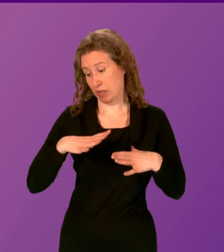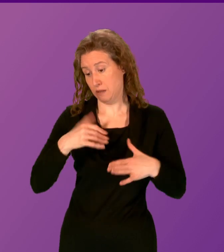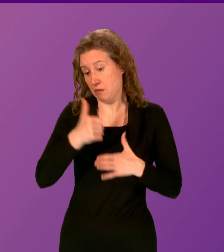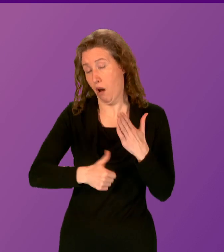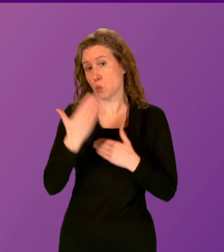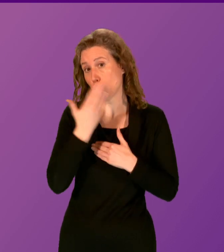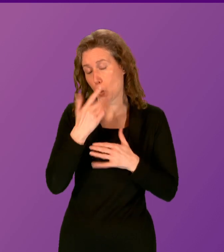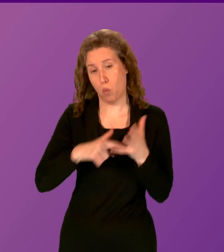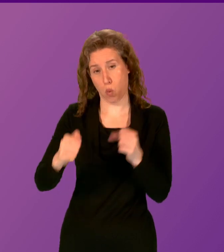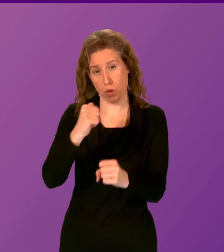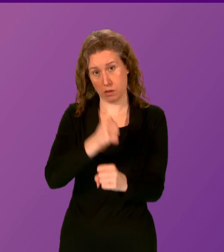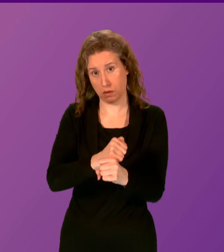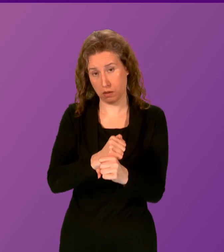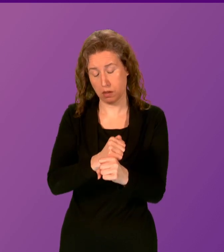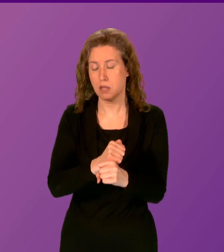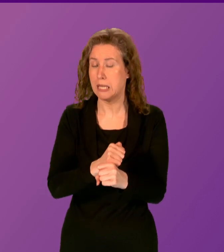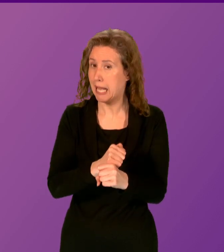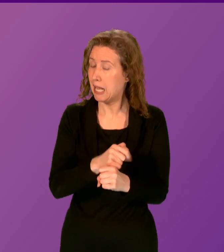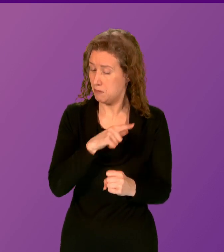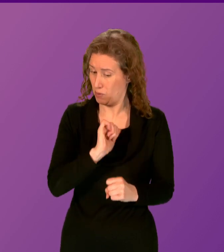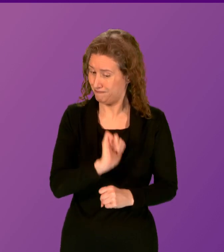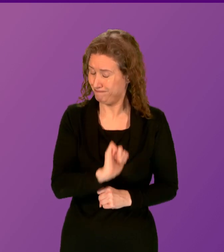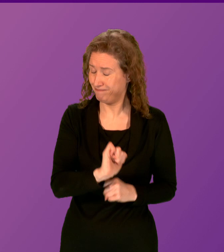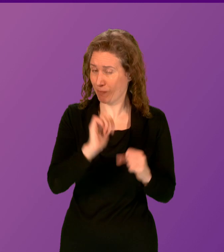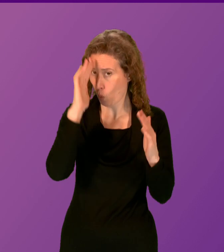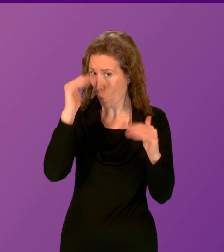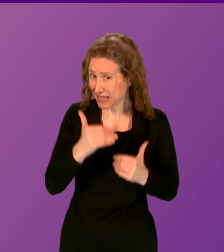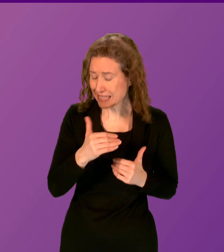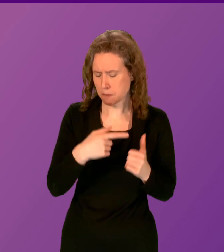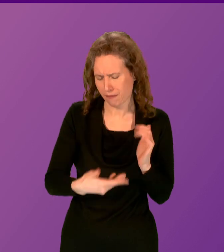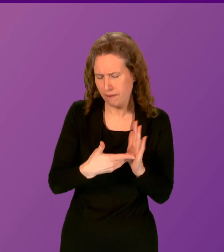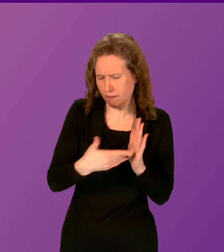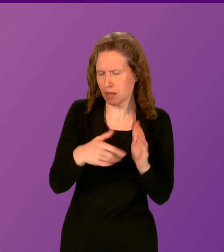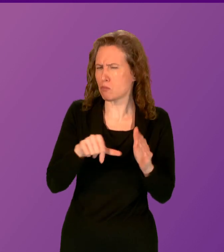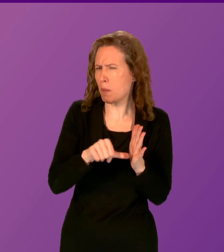It is quite clear that, due to his development delay and other challenges relating to autism,